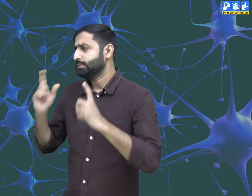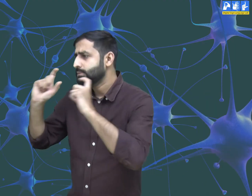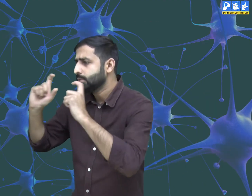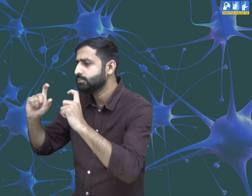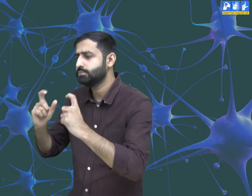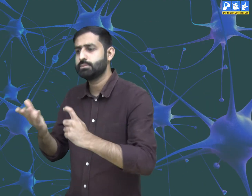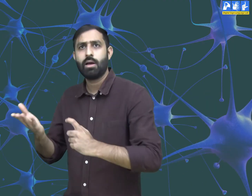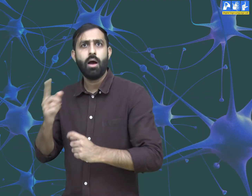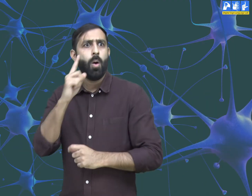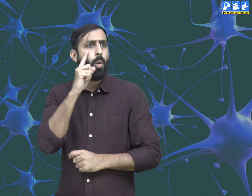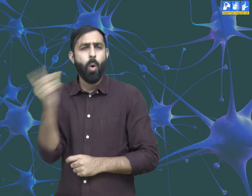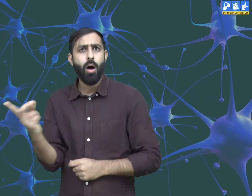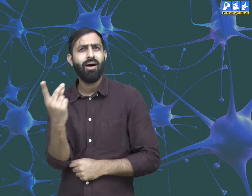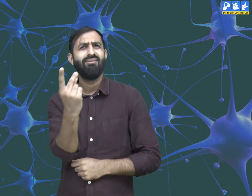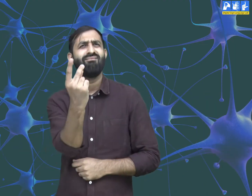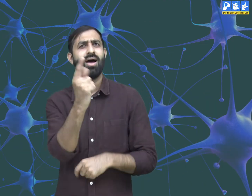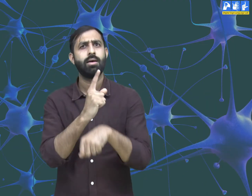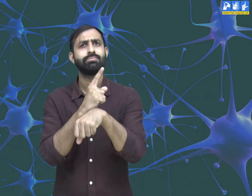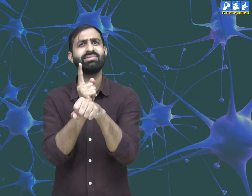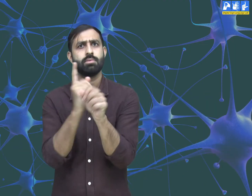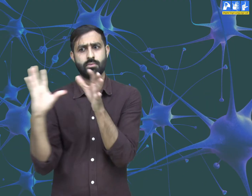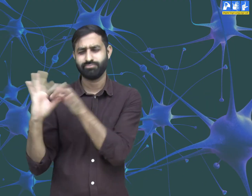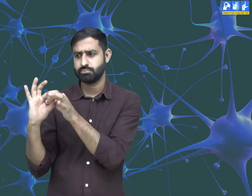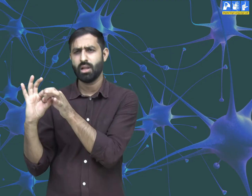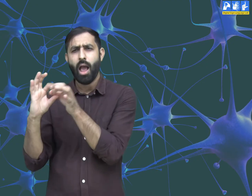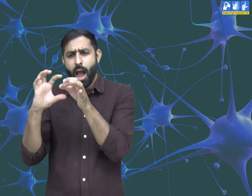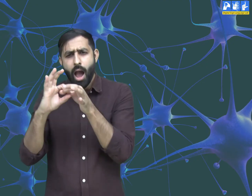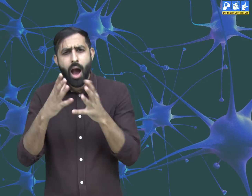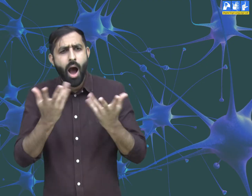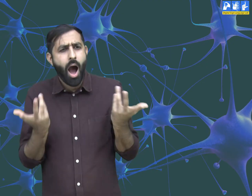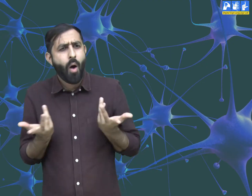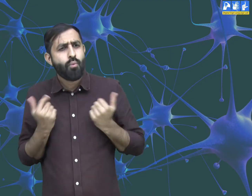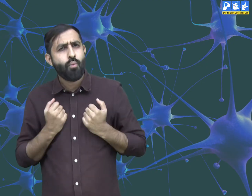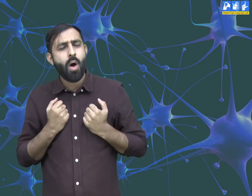this happens with the help of sensory impulses.